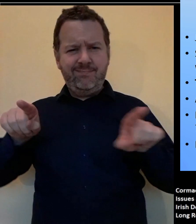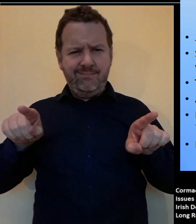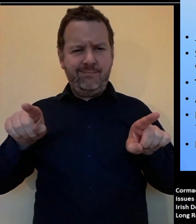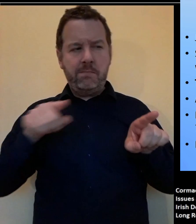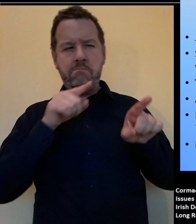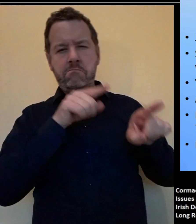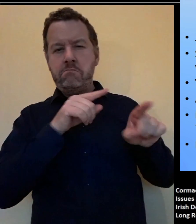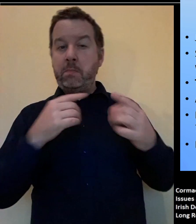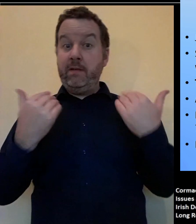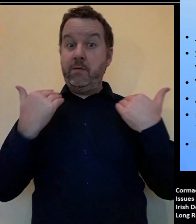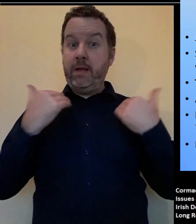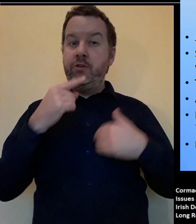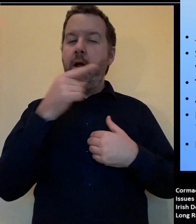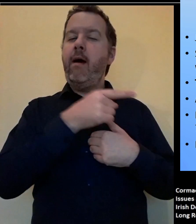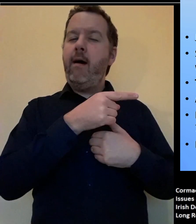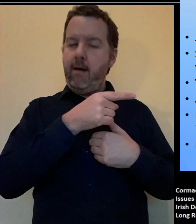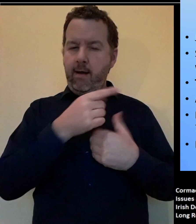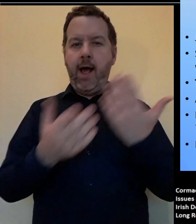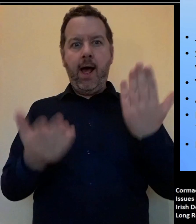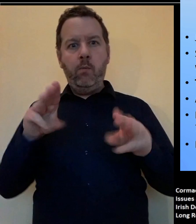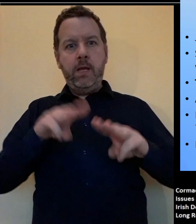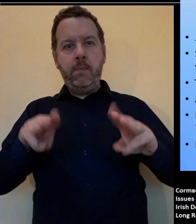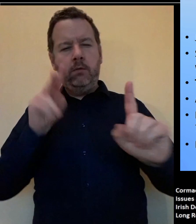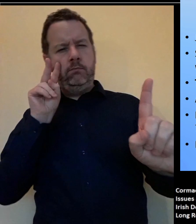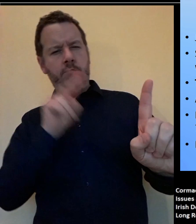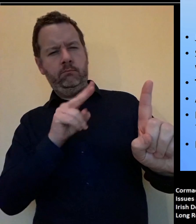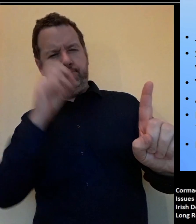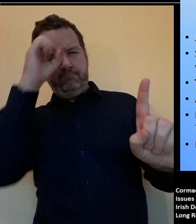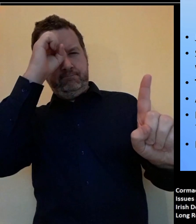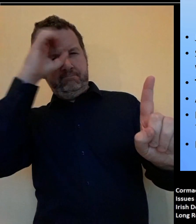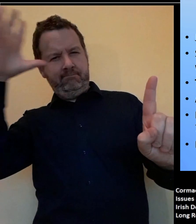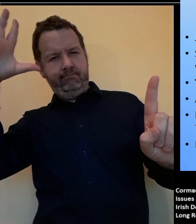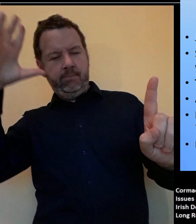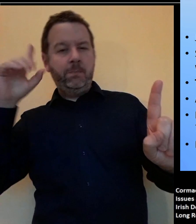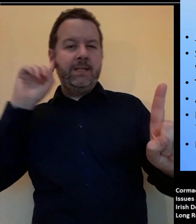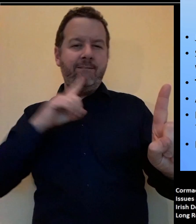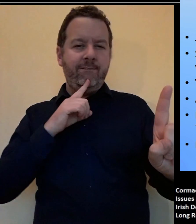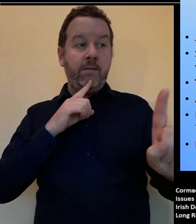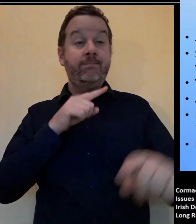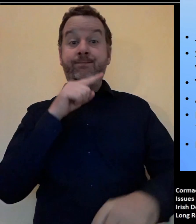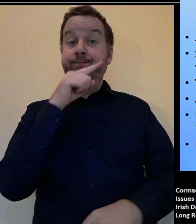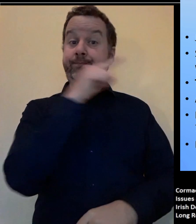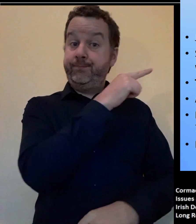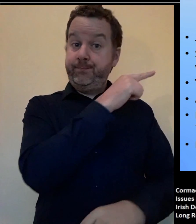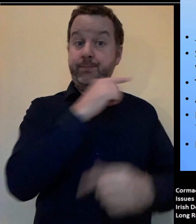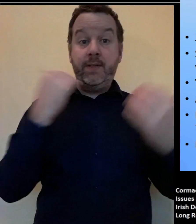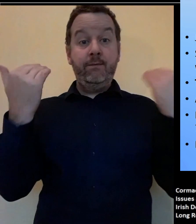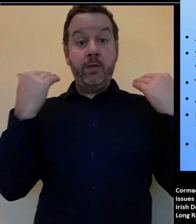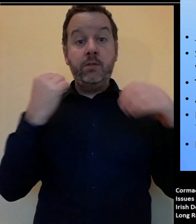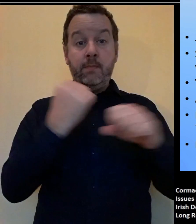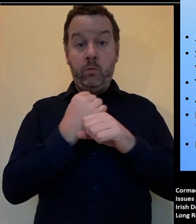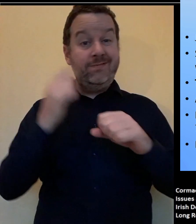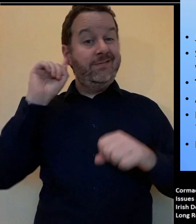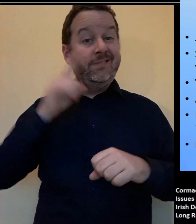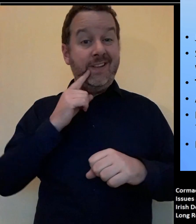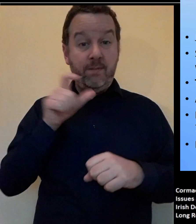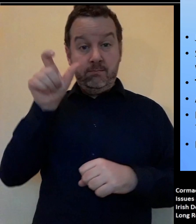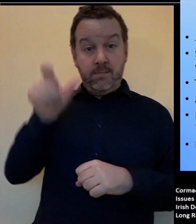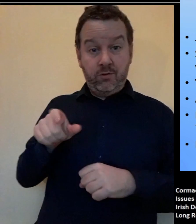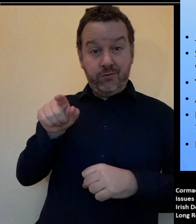about how deaf people were conceptualized. Here we have some details about a Cork deaf pauper